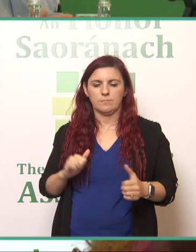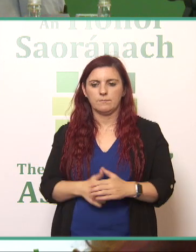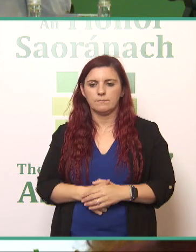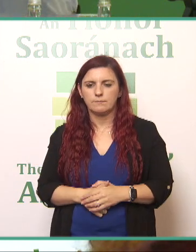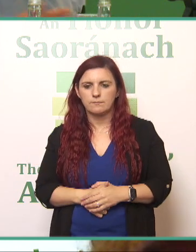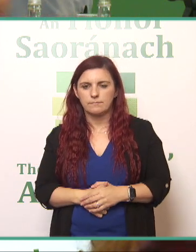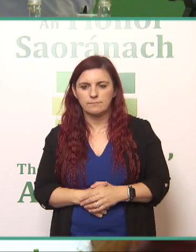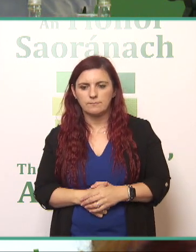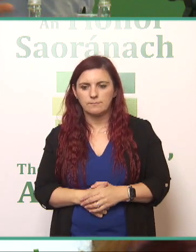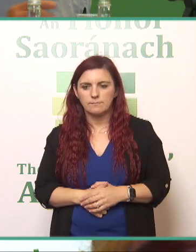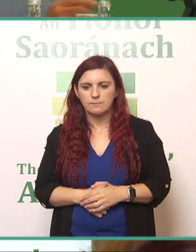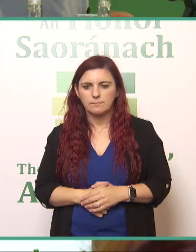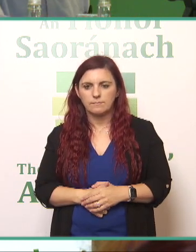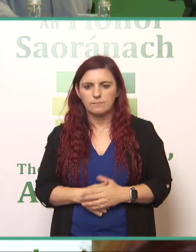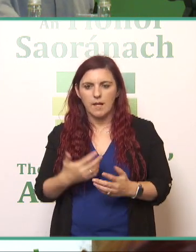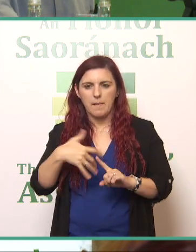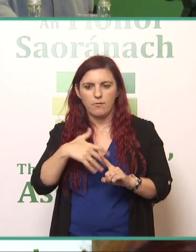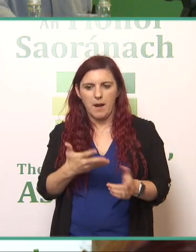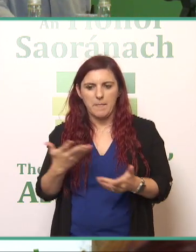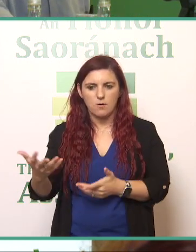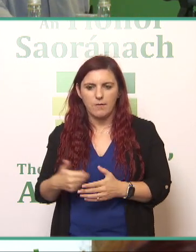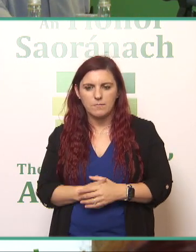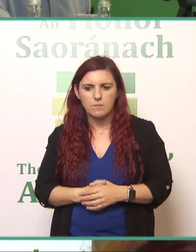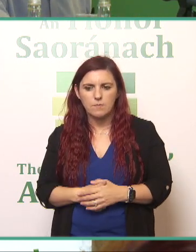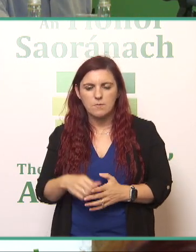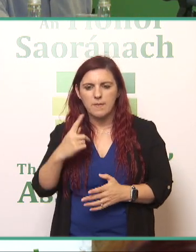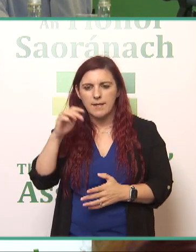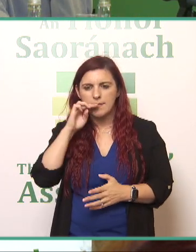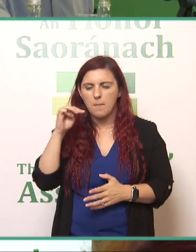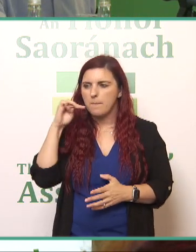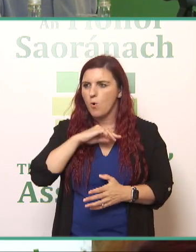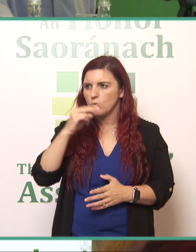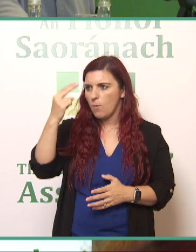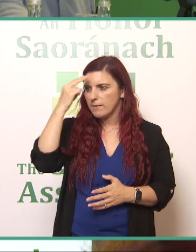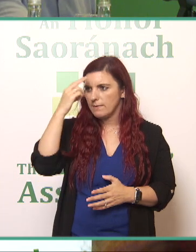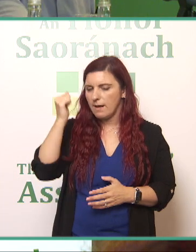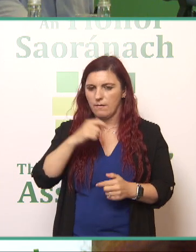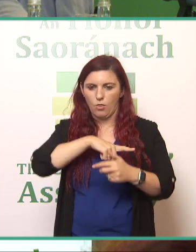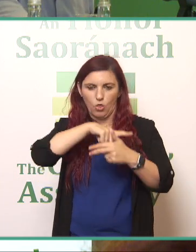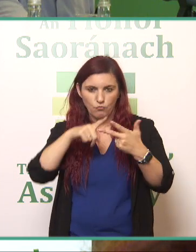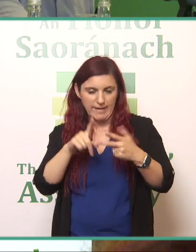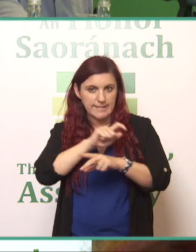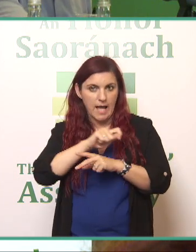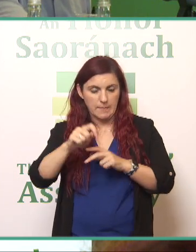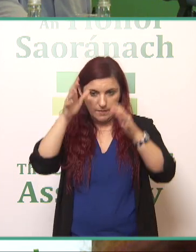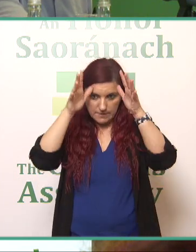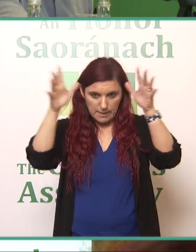the background. Yeah to you and I think it's important to to understand there are three species of deer in Ireland or widespread